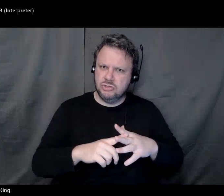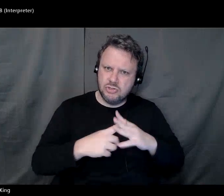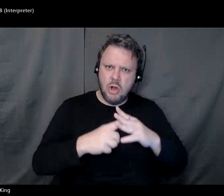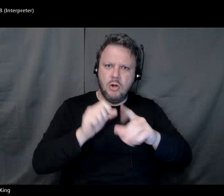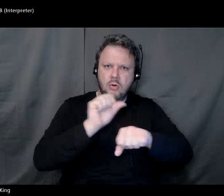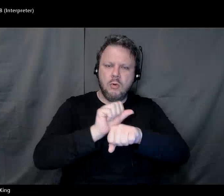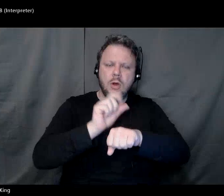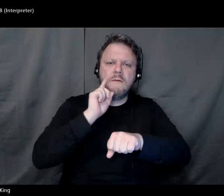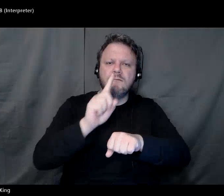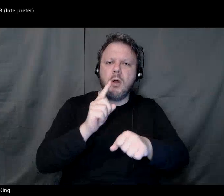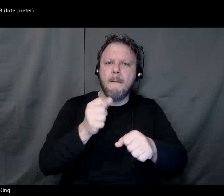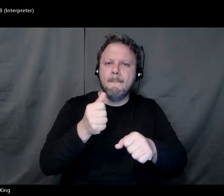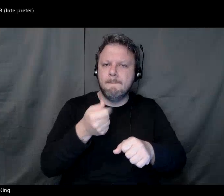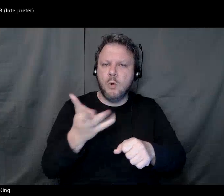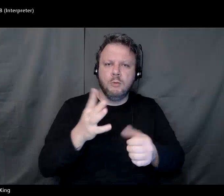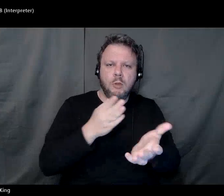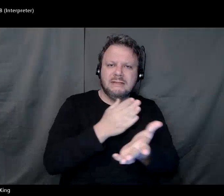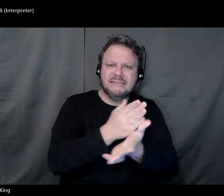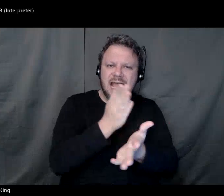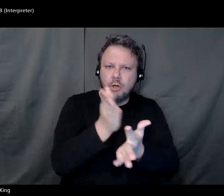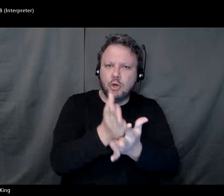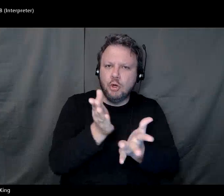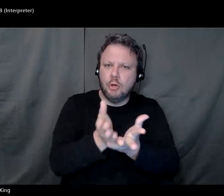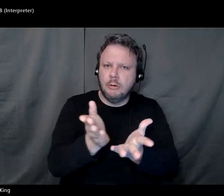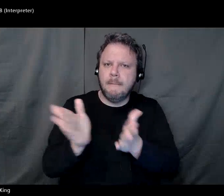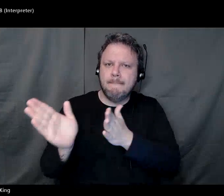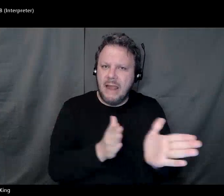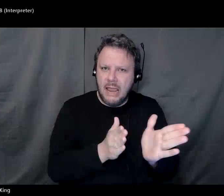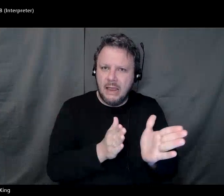multi sector plan when you did, because states that haven't started it